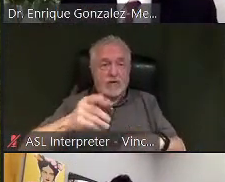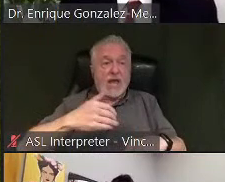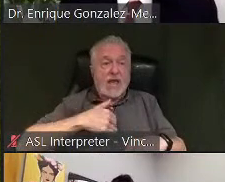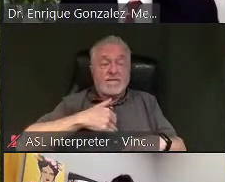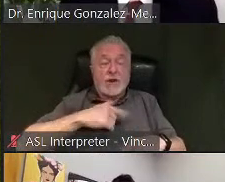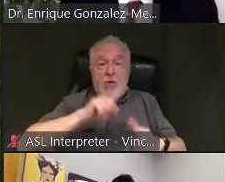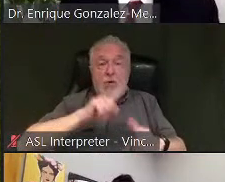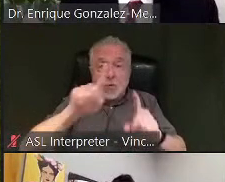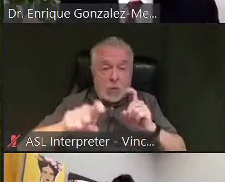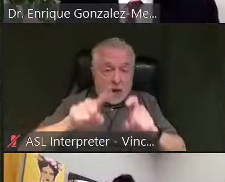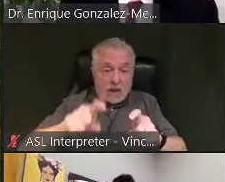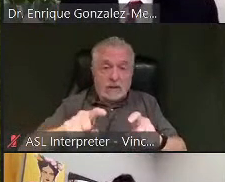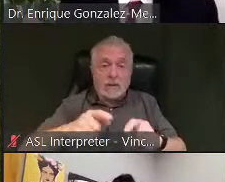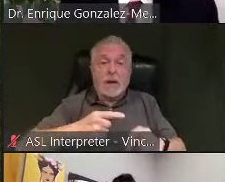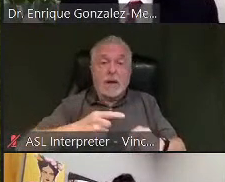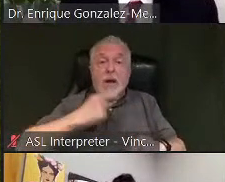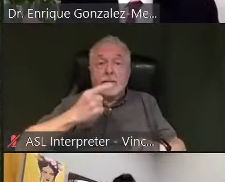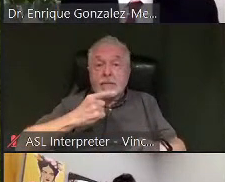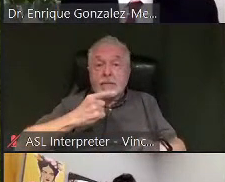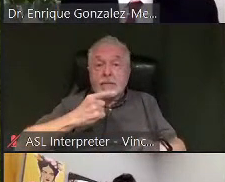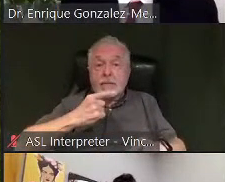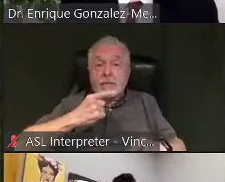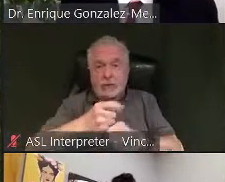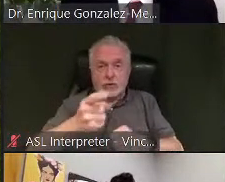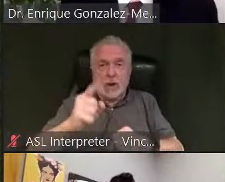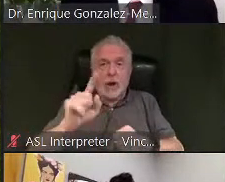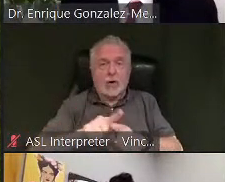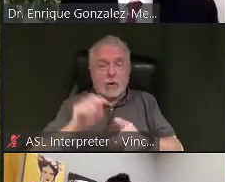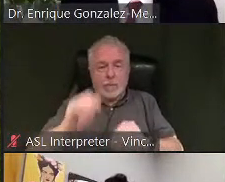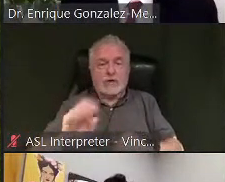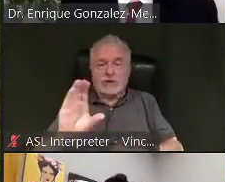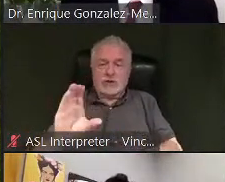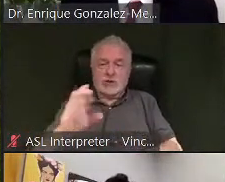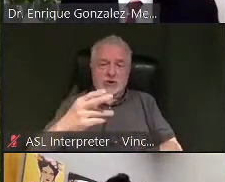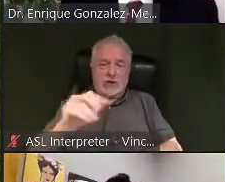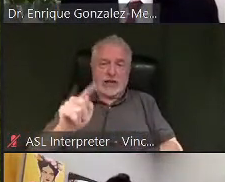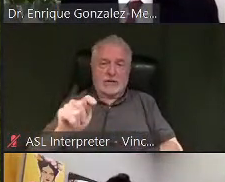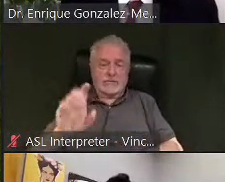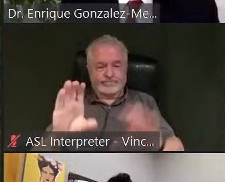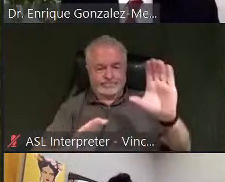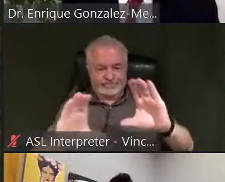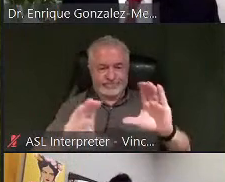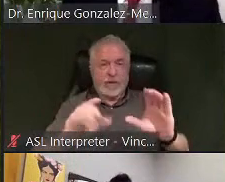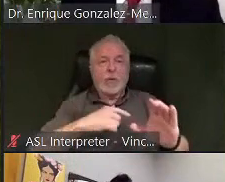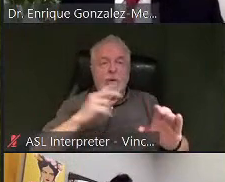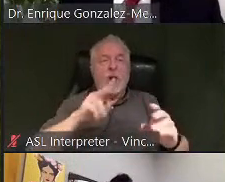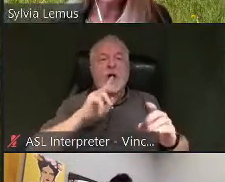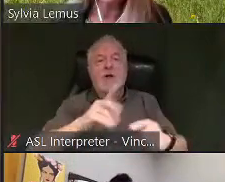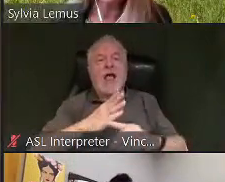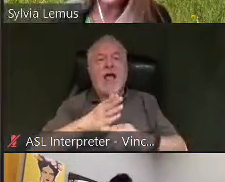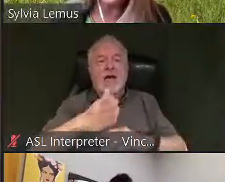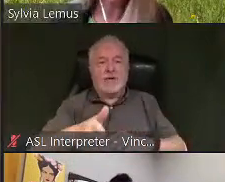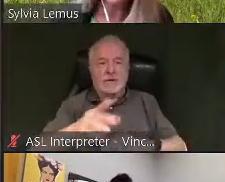question or comment to make, you put it on your chat and you can. And we'll address that after the session.